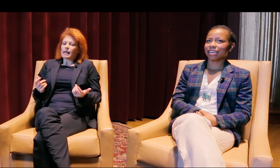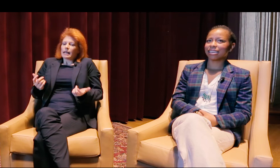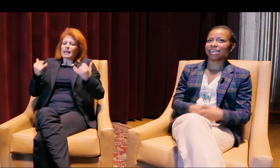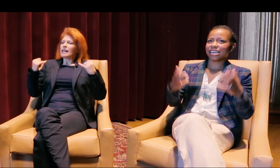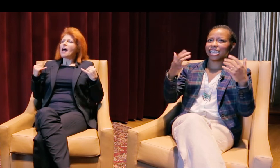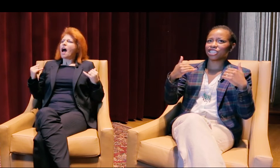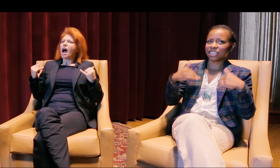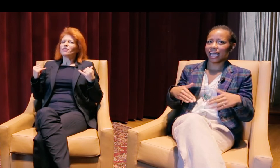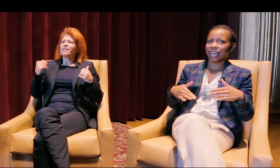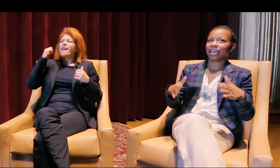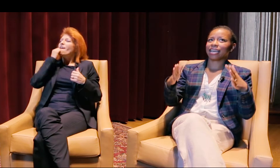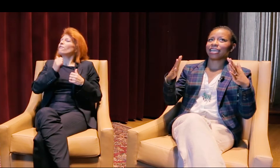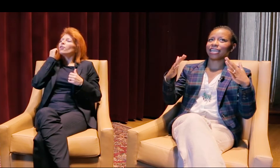take each day, each year,